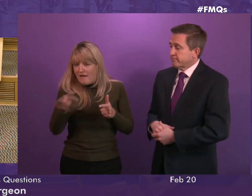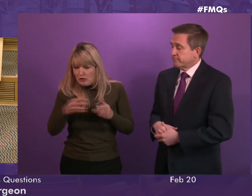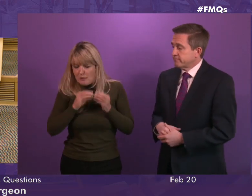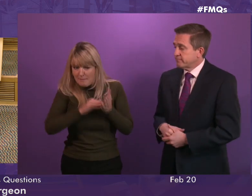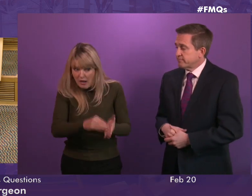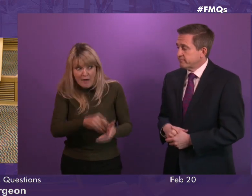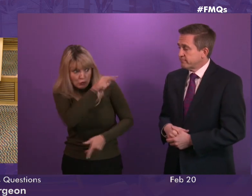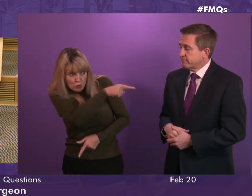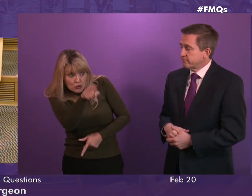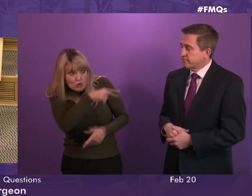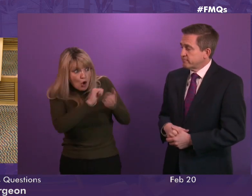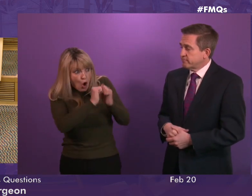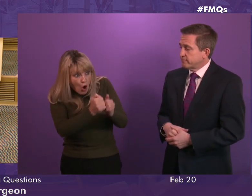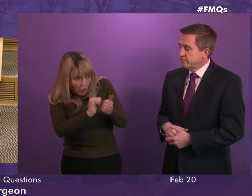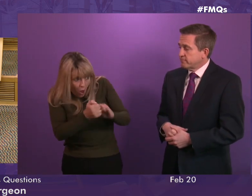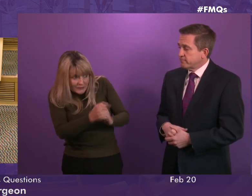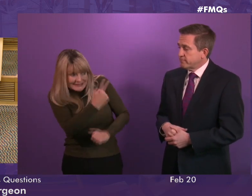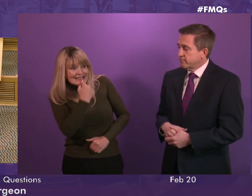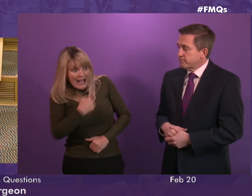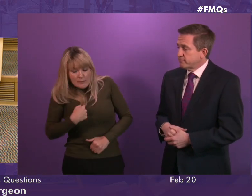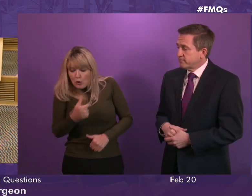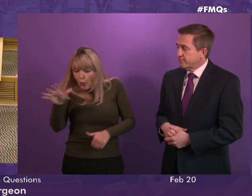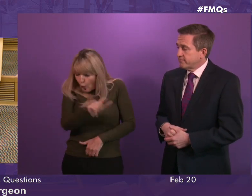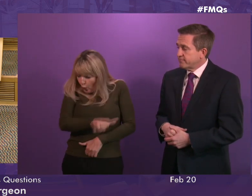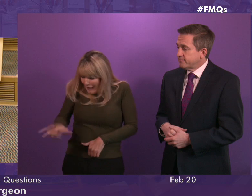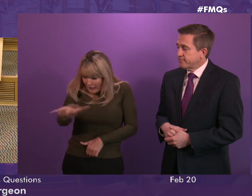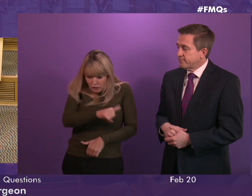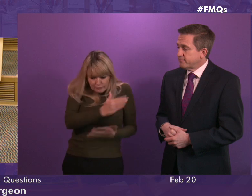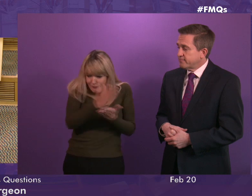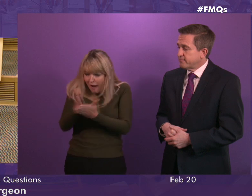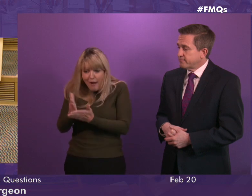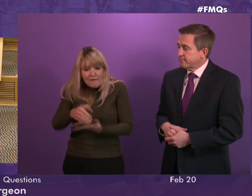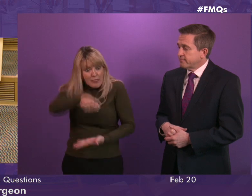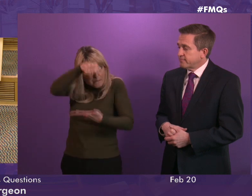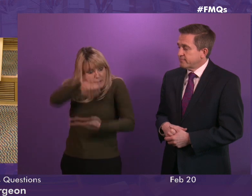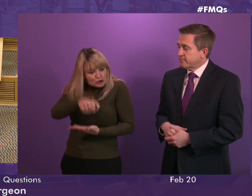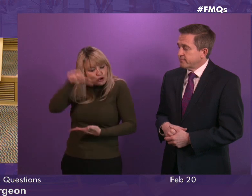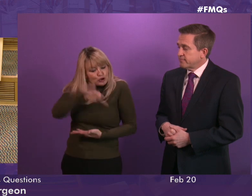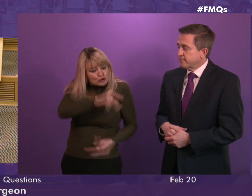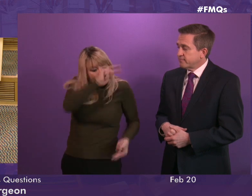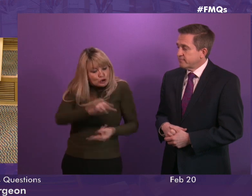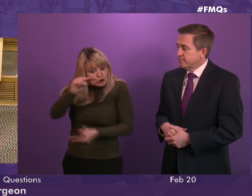else in the budget we should cut funding in order to fund his proposals, I will be more